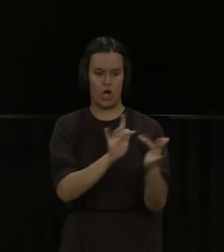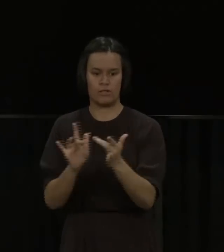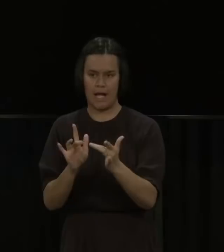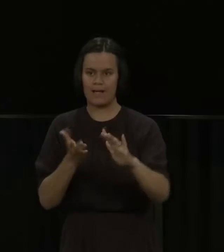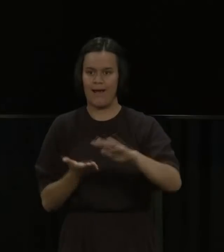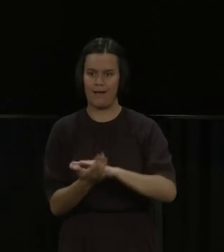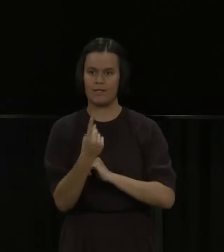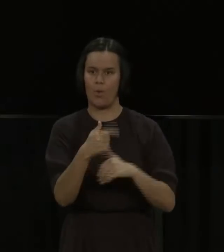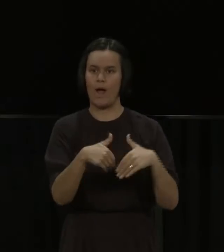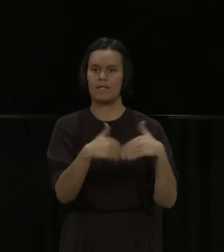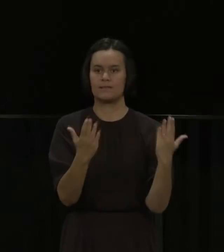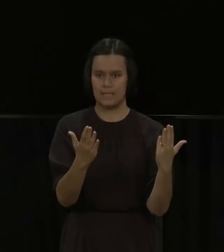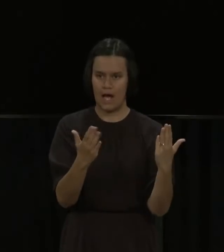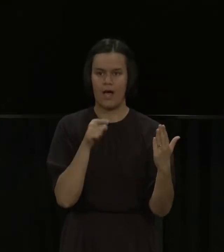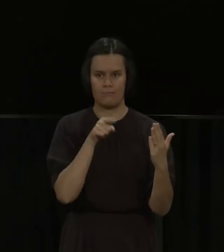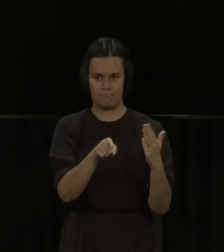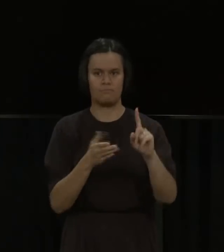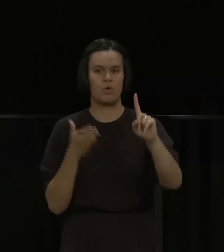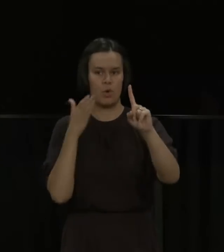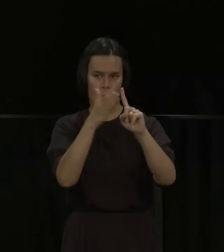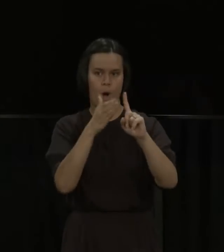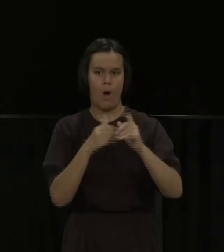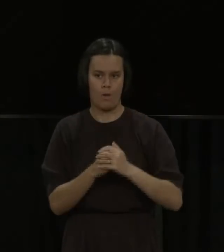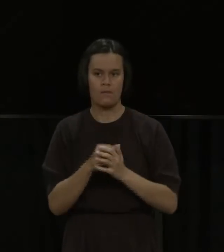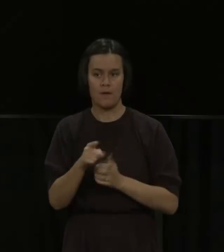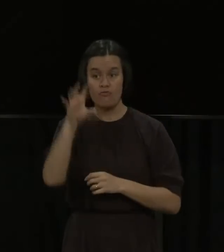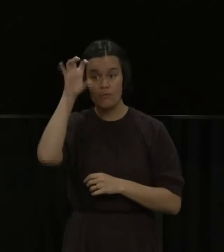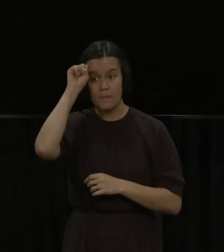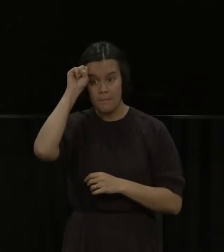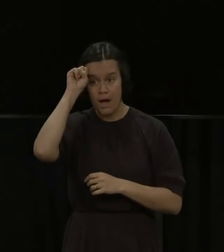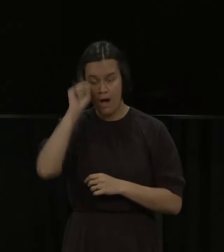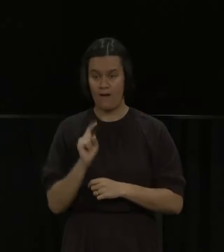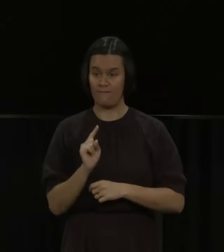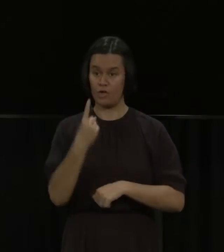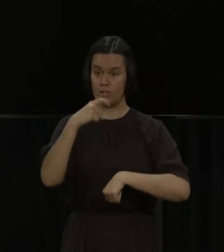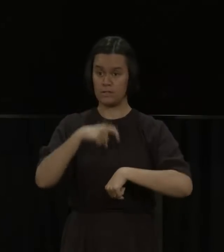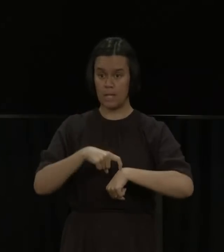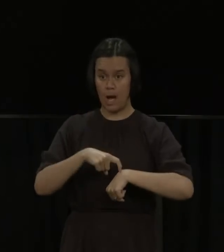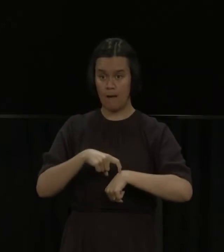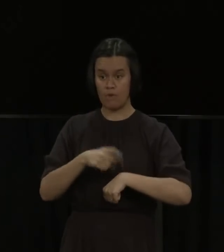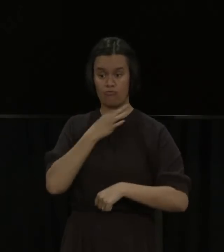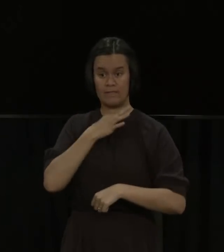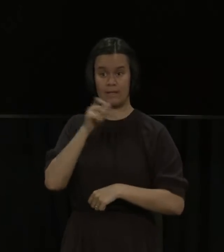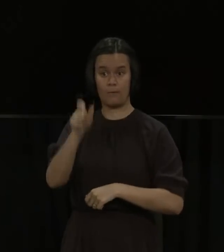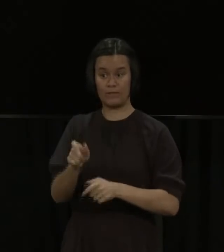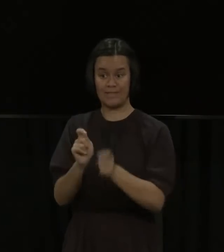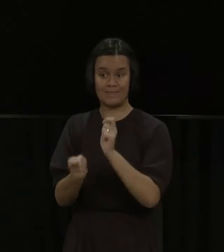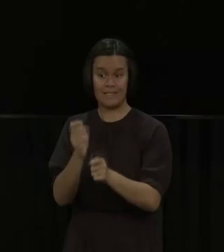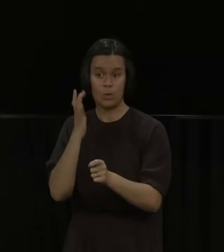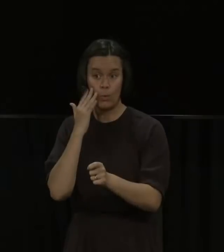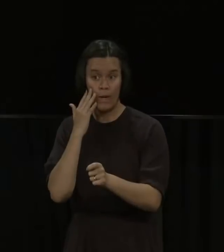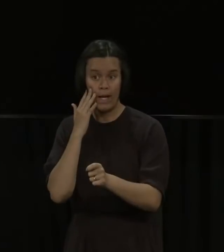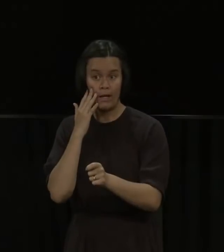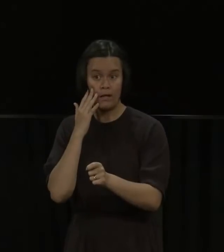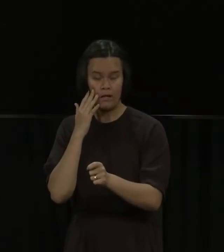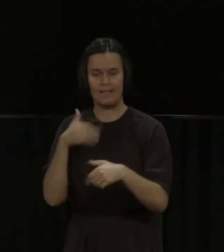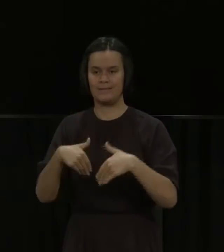within the first 24 hours. And also the testing in a timely way.